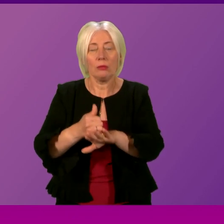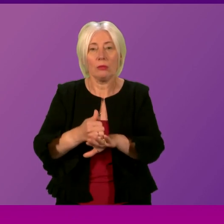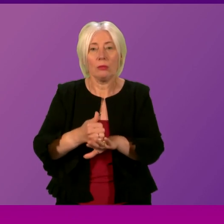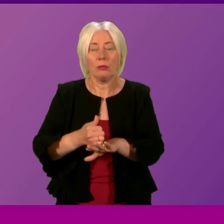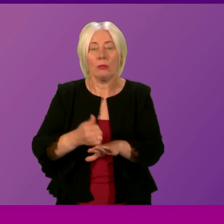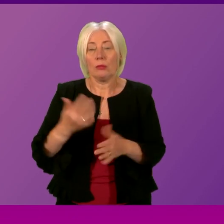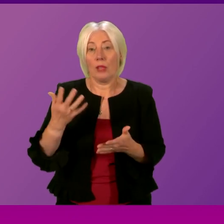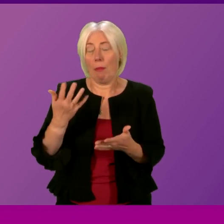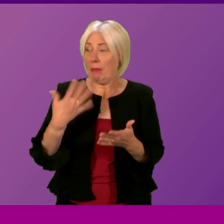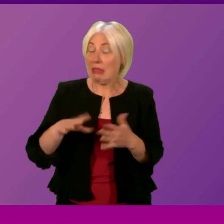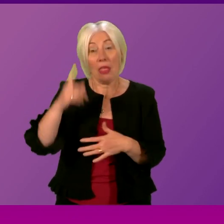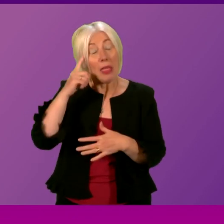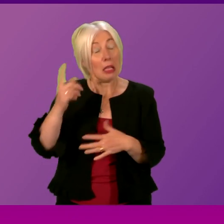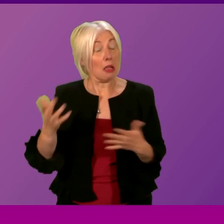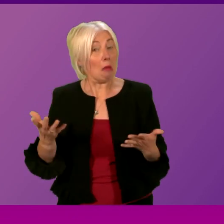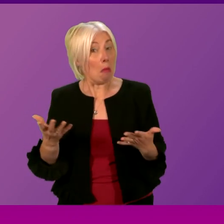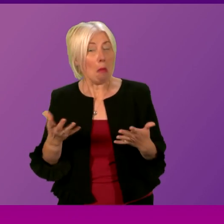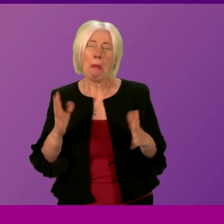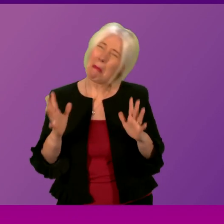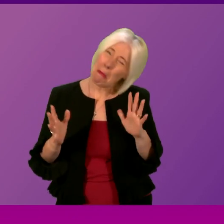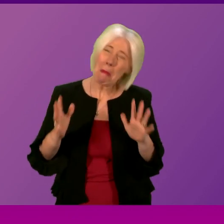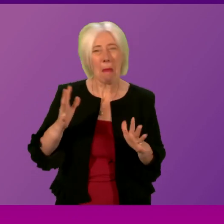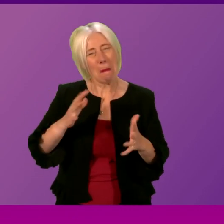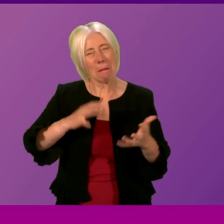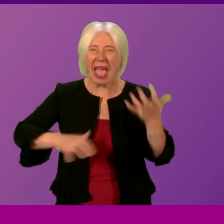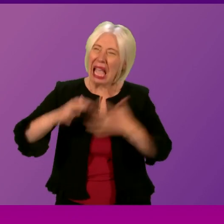is fair to say that their delivery of progress on delayed discharge has been a mixed bag. That,